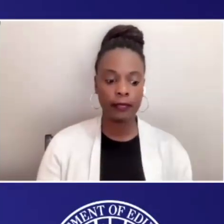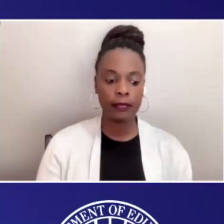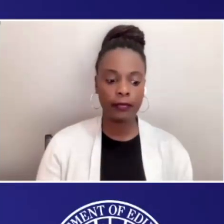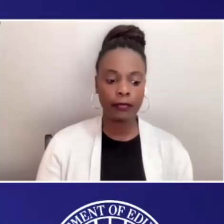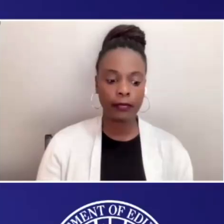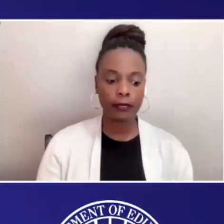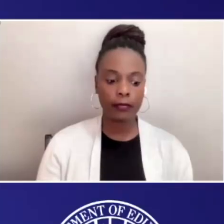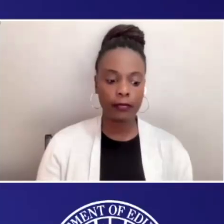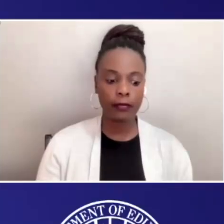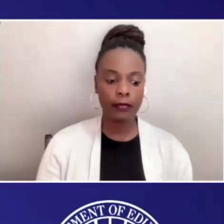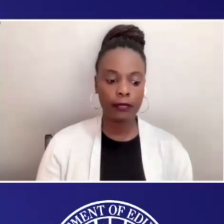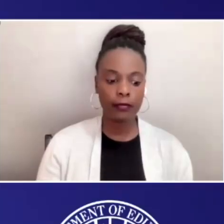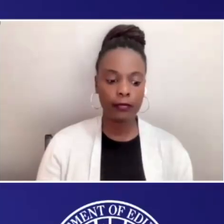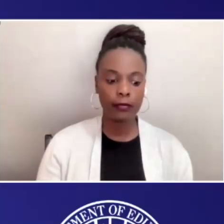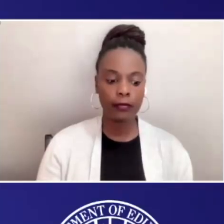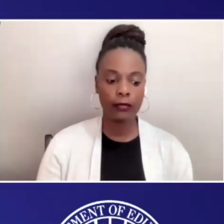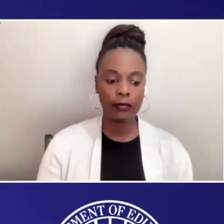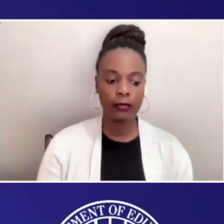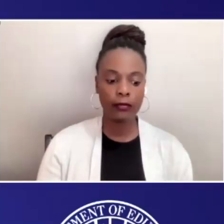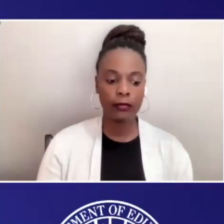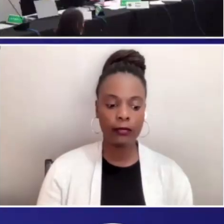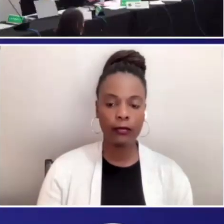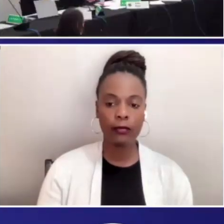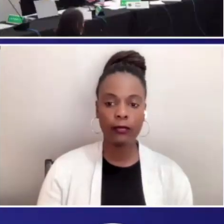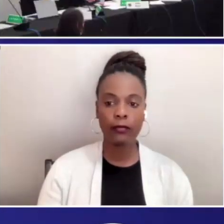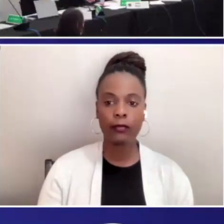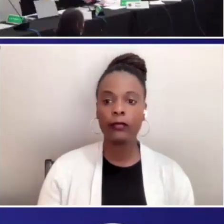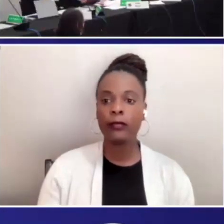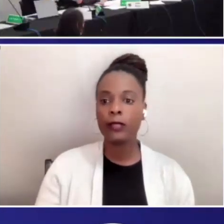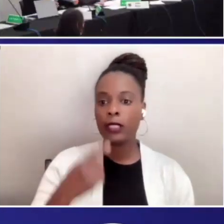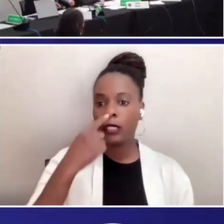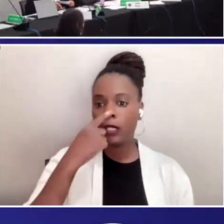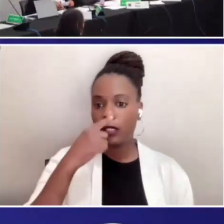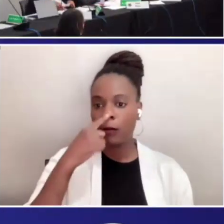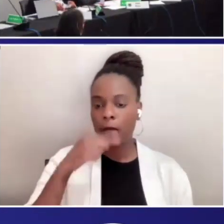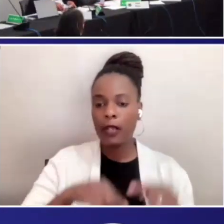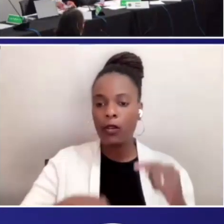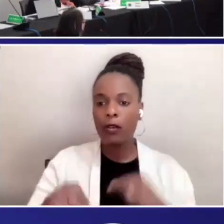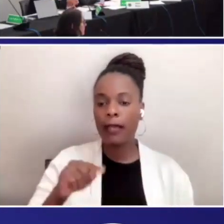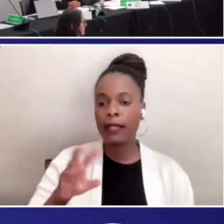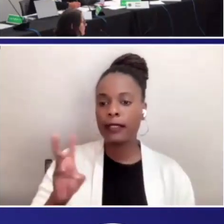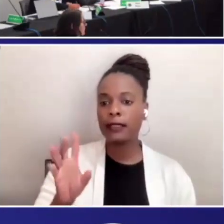Can we go back to 685.219? Now that, Ashley, you understand that it's